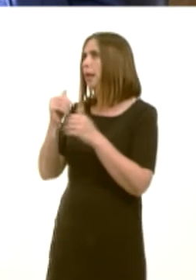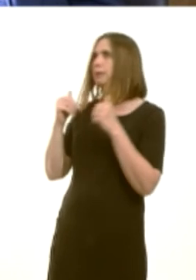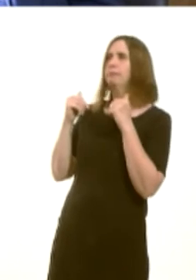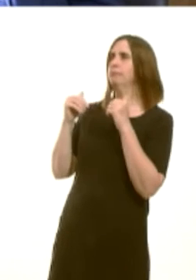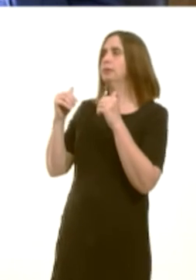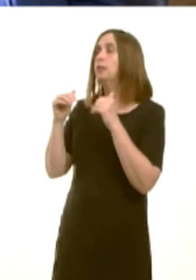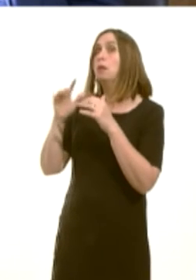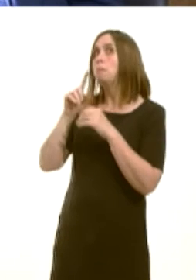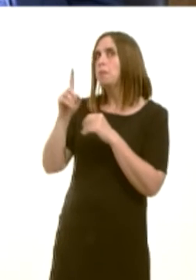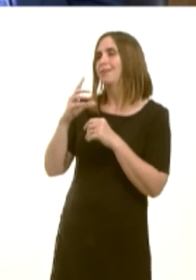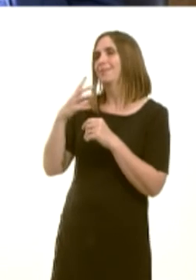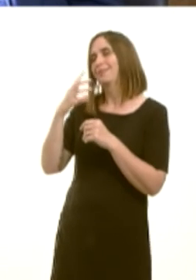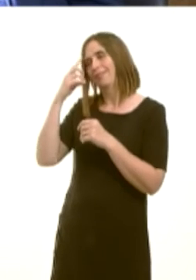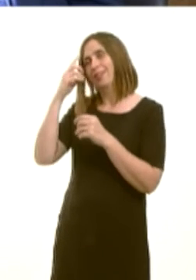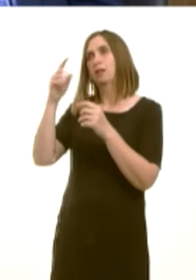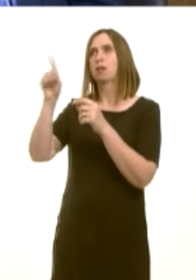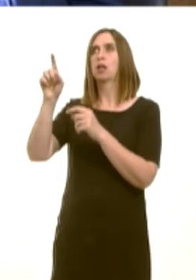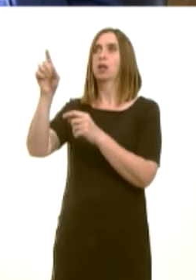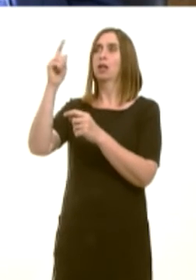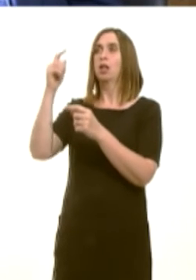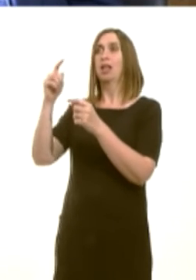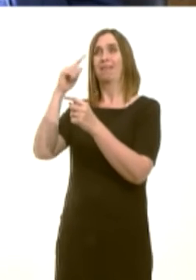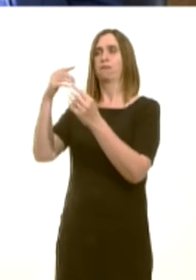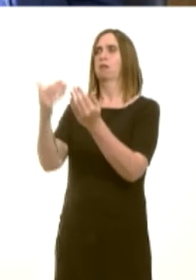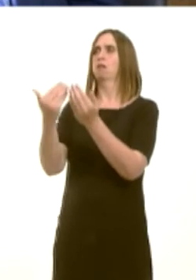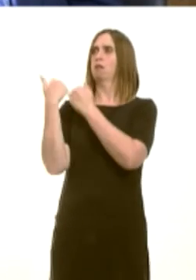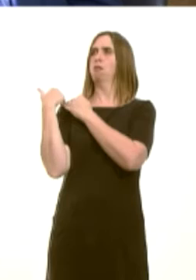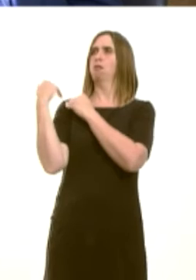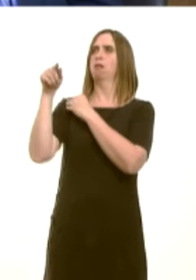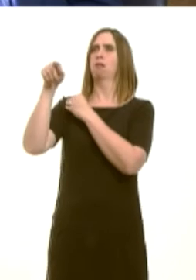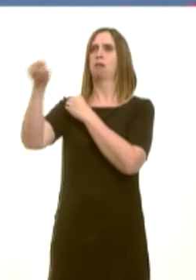responsibility and powers from Brussels to London is of no use at all to Wales. Whatís